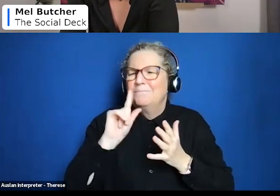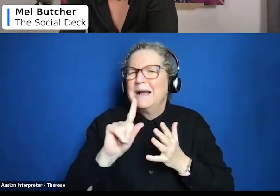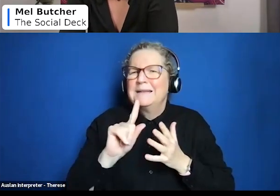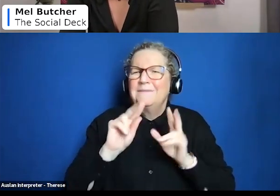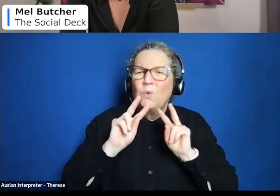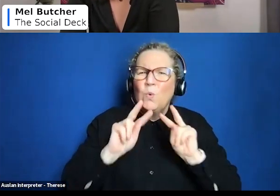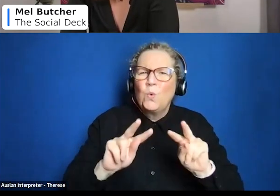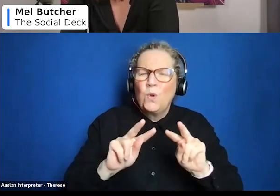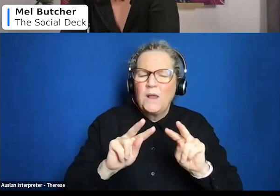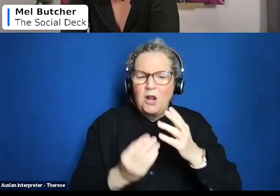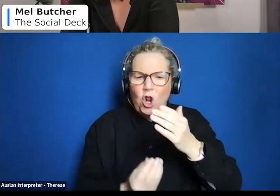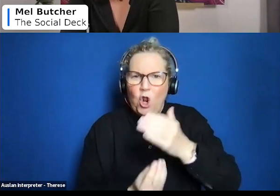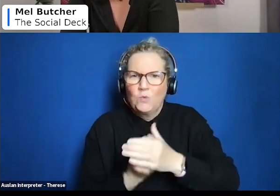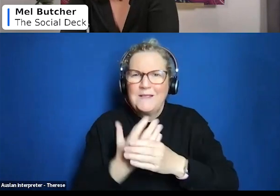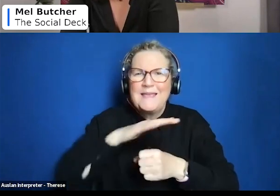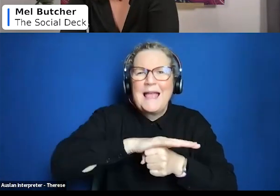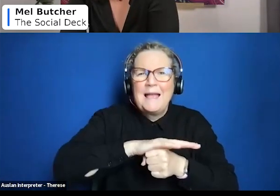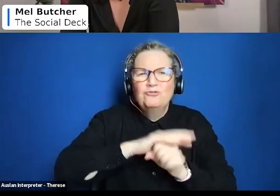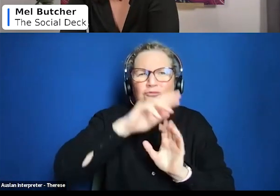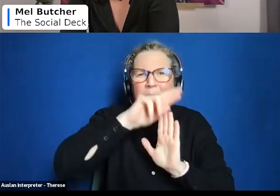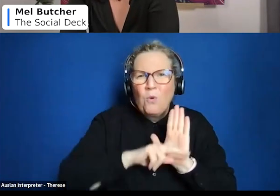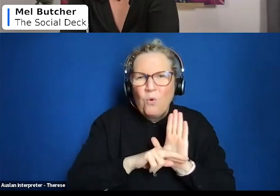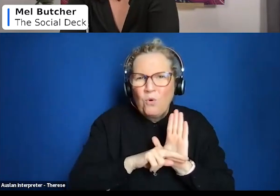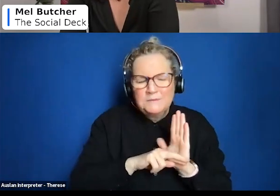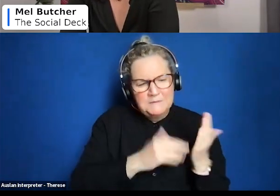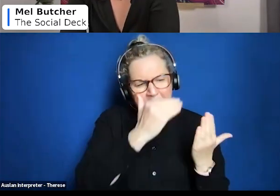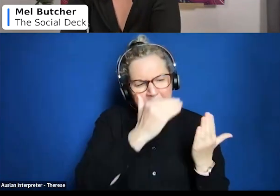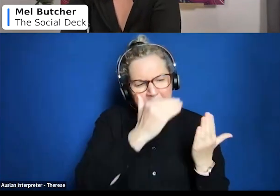Closing the Gap reports, it does use